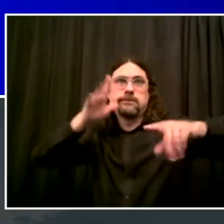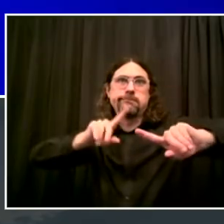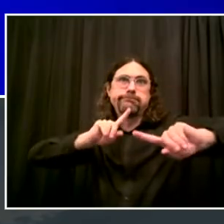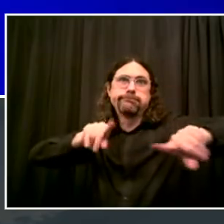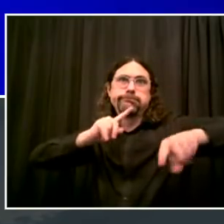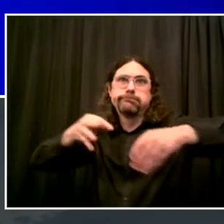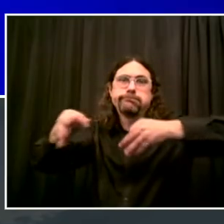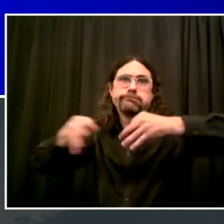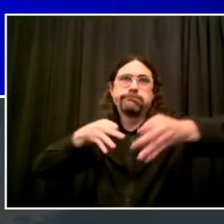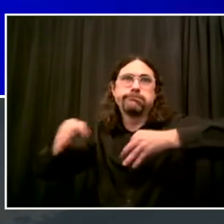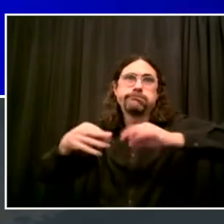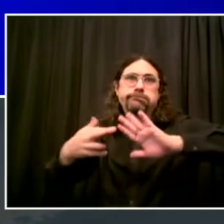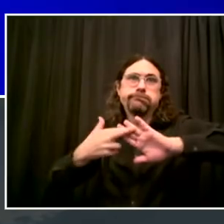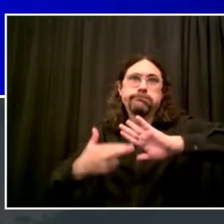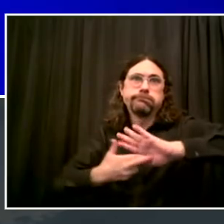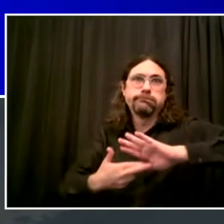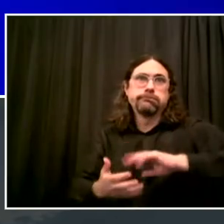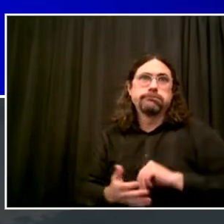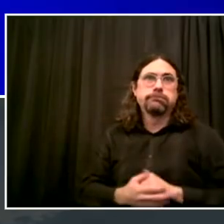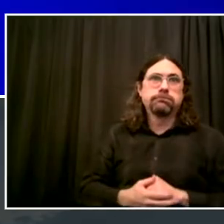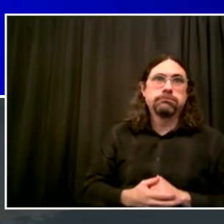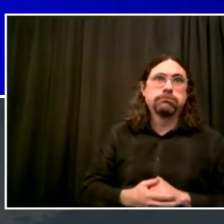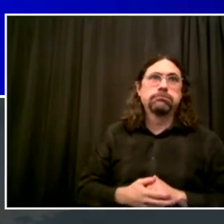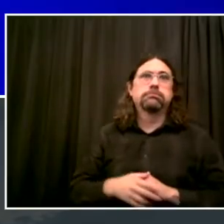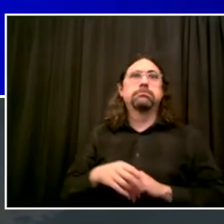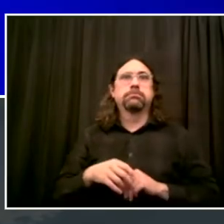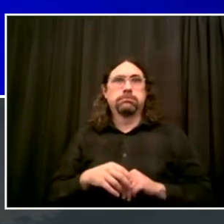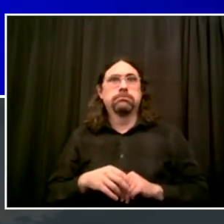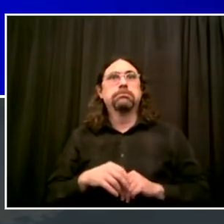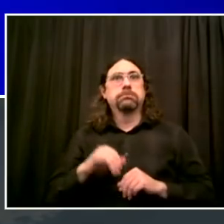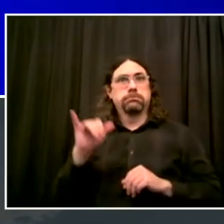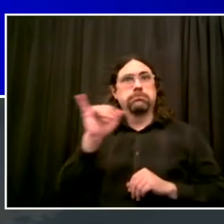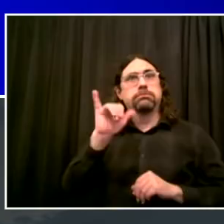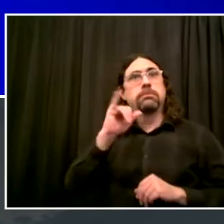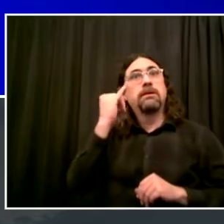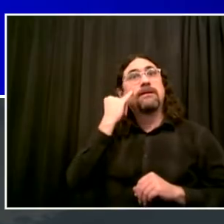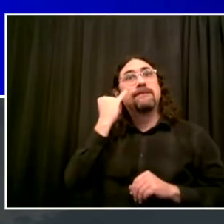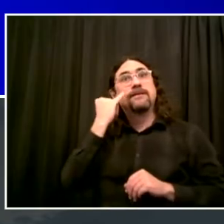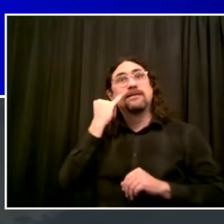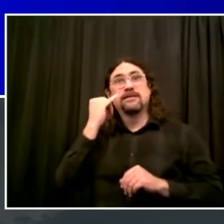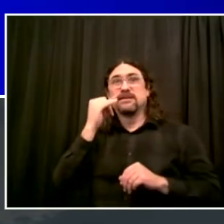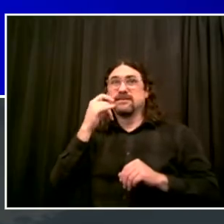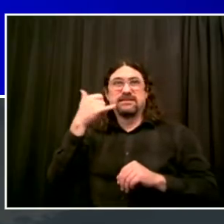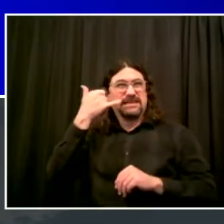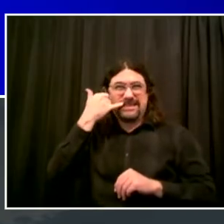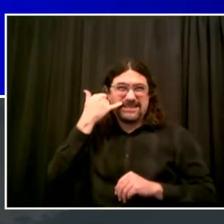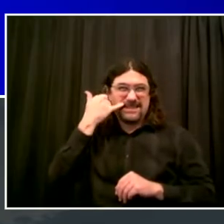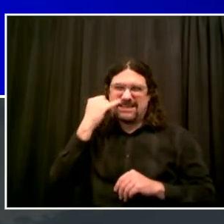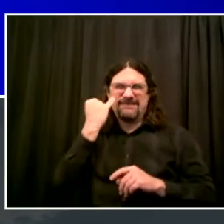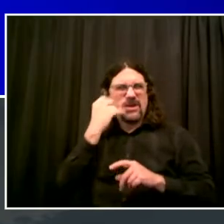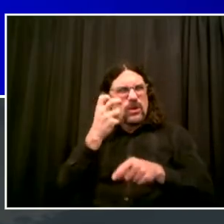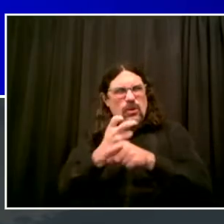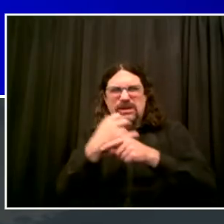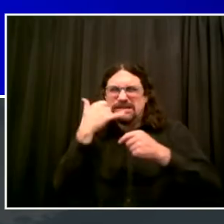WITH BUSINESS OWNERS THROUGH THS IHTLOINE. IF WE NEED TO SEND OUT A CITY OFFICIAL TO WORK